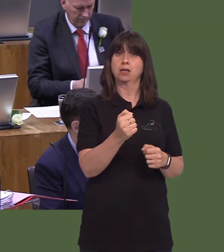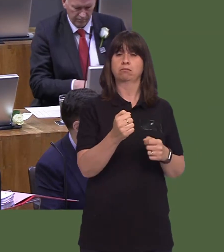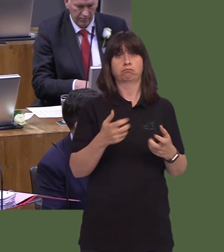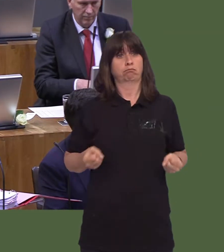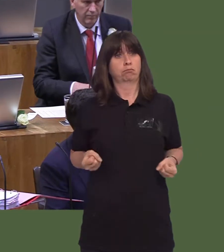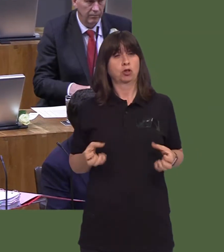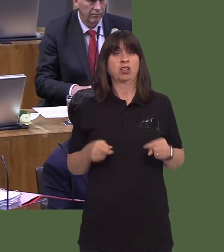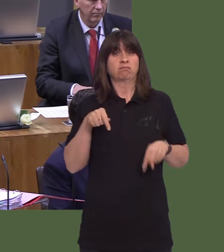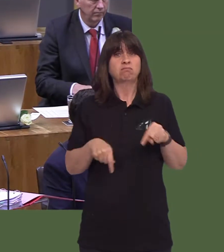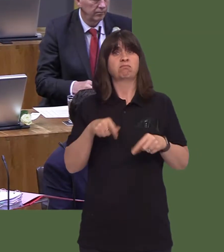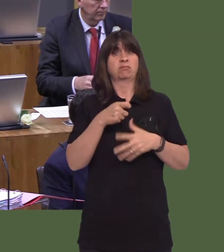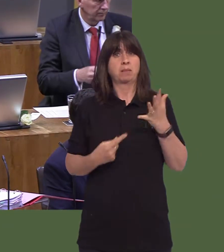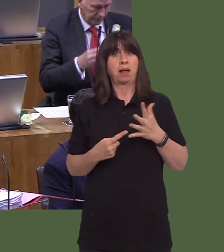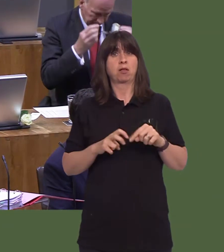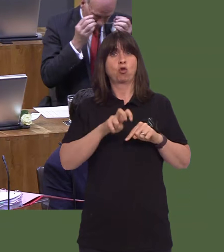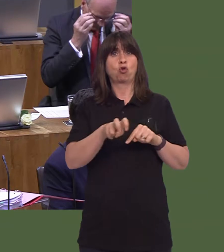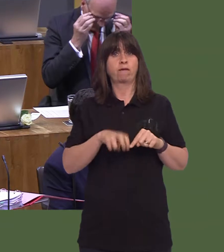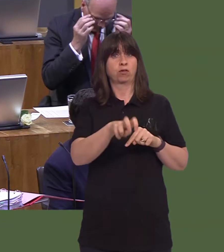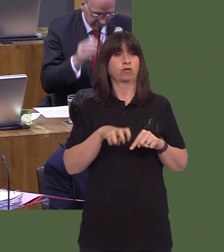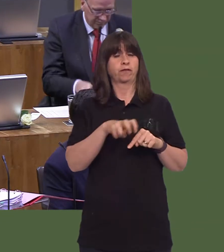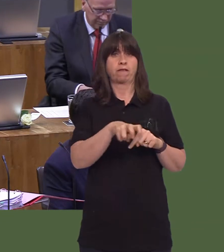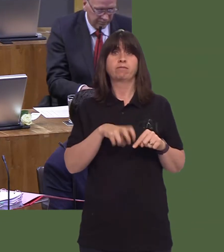in line with European Union and United Kingdom Government standards, and the procurement